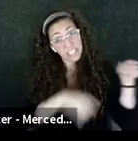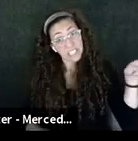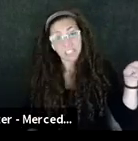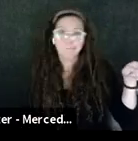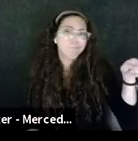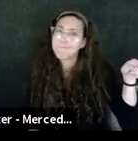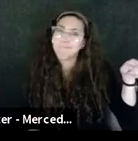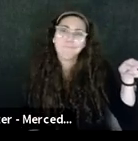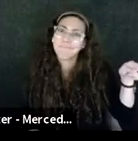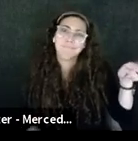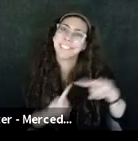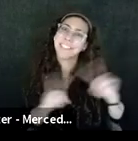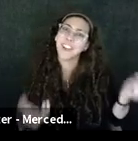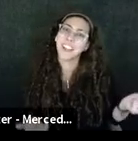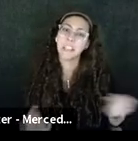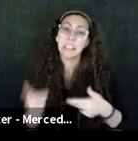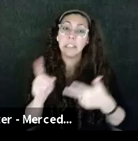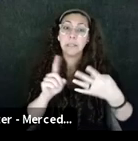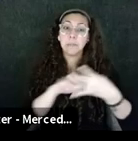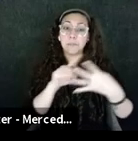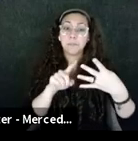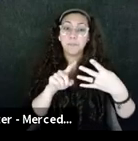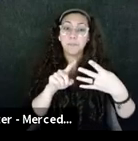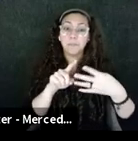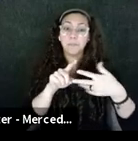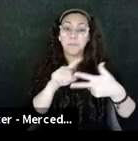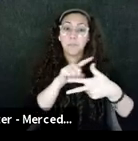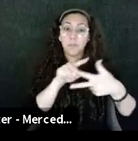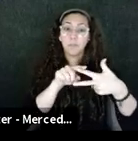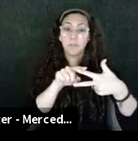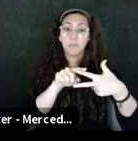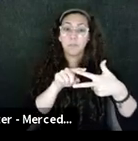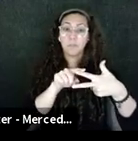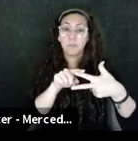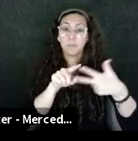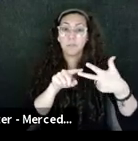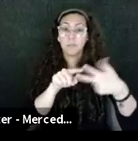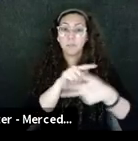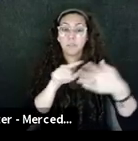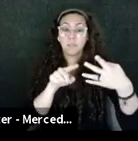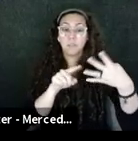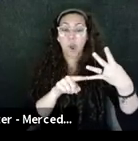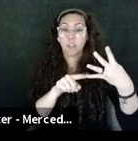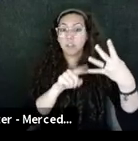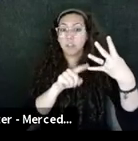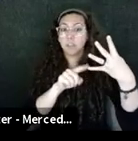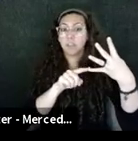Jason Williams: And so, the other one is adverse cultural experiences and we're experiencing this, this has come to such a head in.